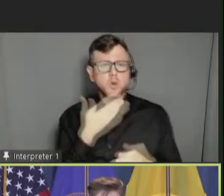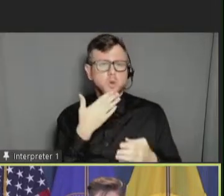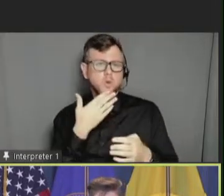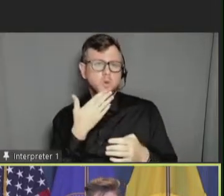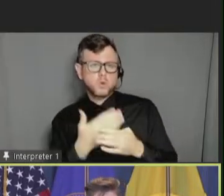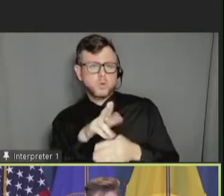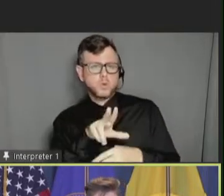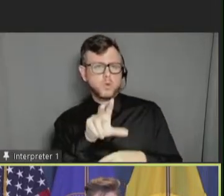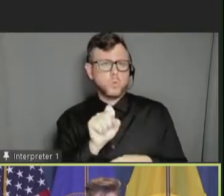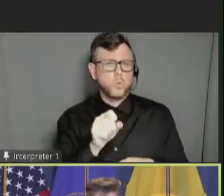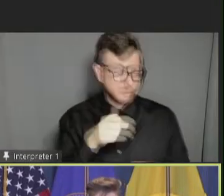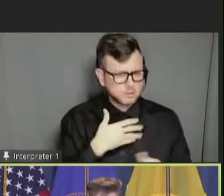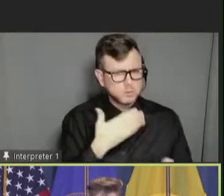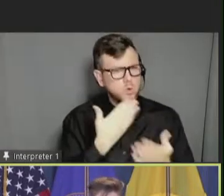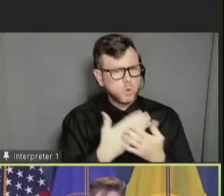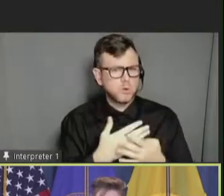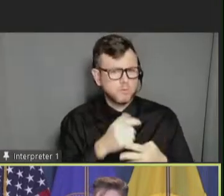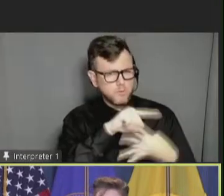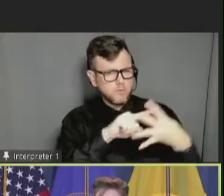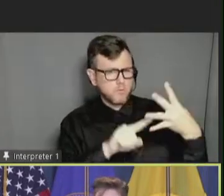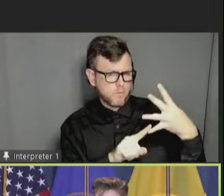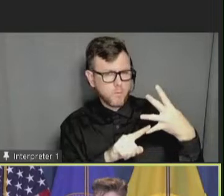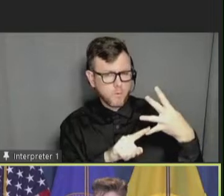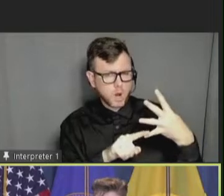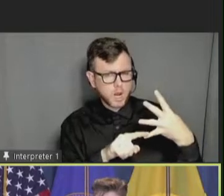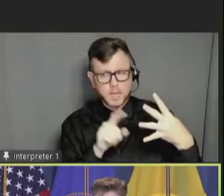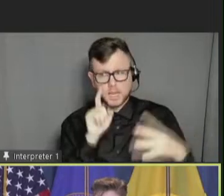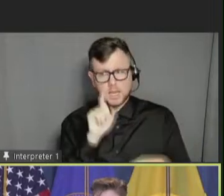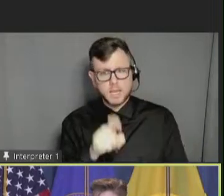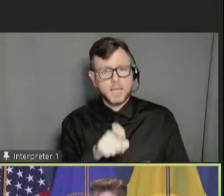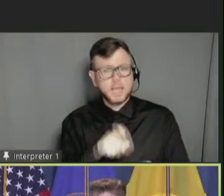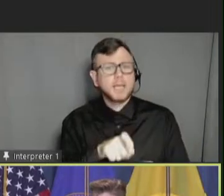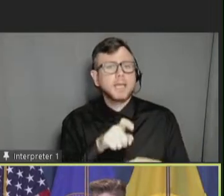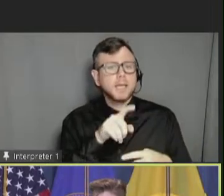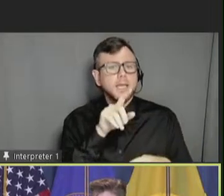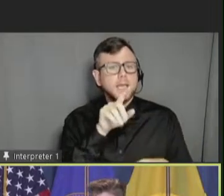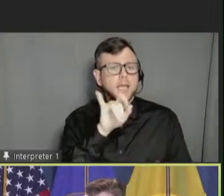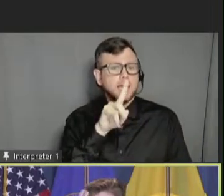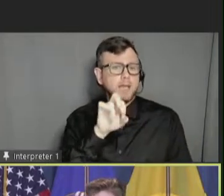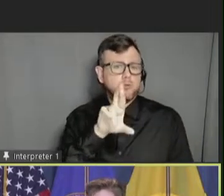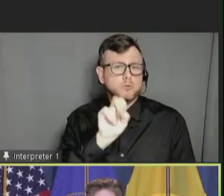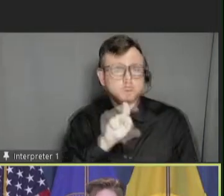of the equity indicators. But even for countries with lower levels of immunization readiness,